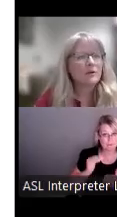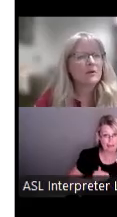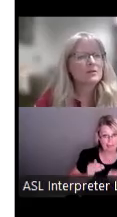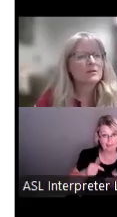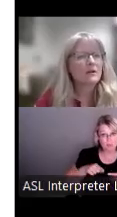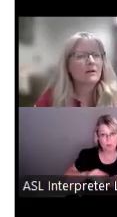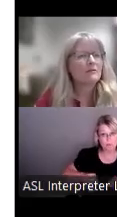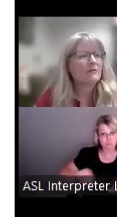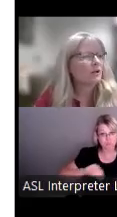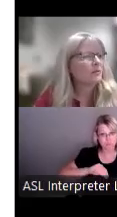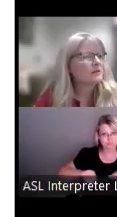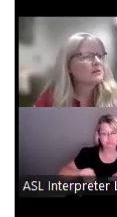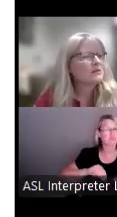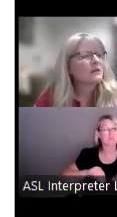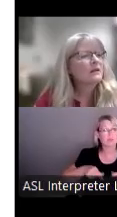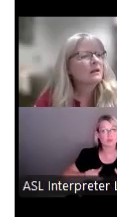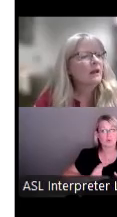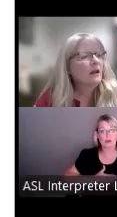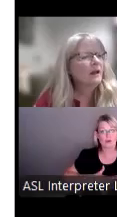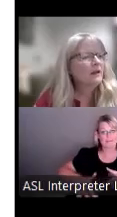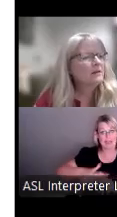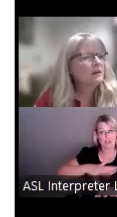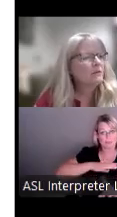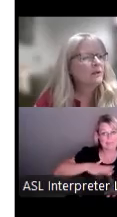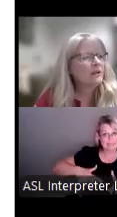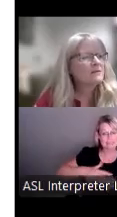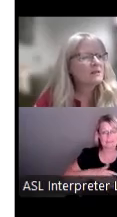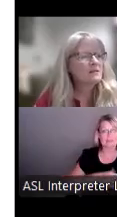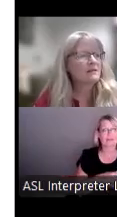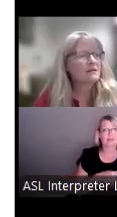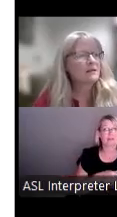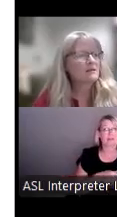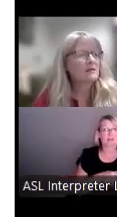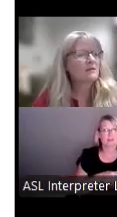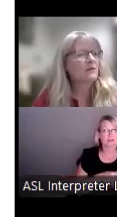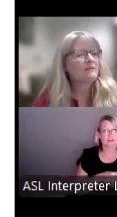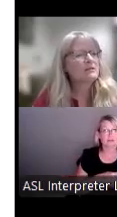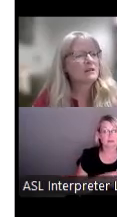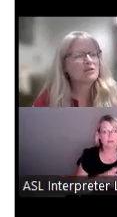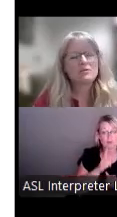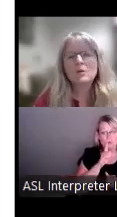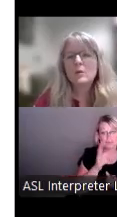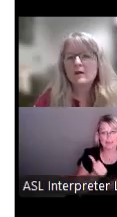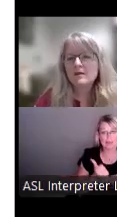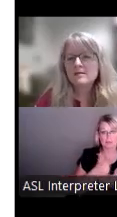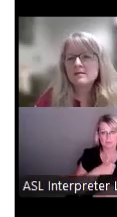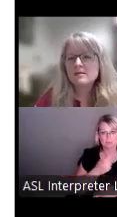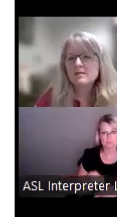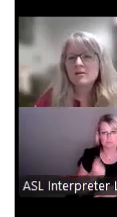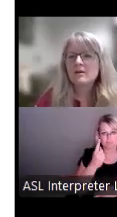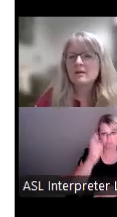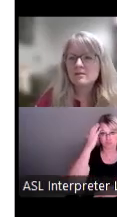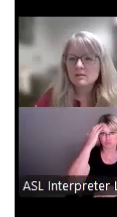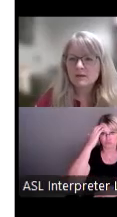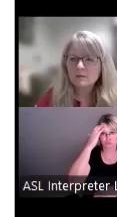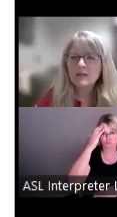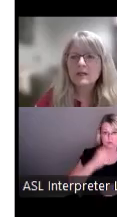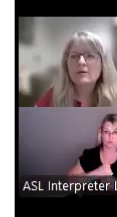throughout our environment, and it really gives us that sense of gravitational awareness and security. So, like being